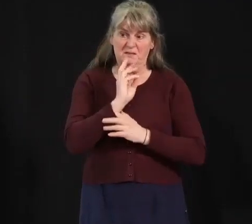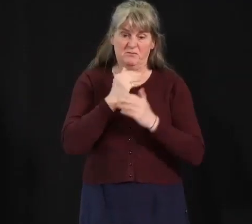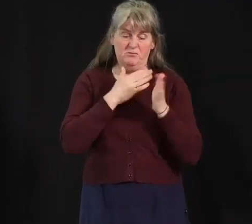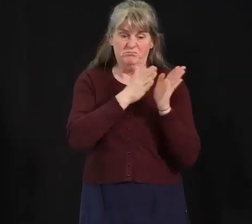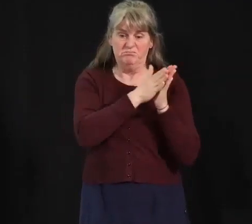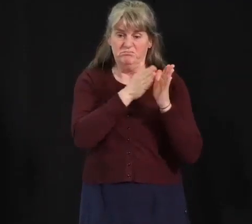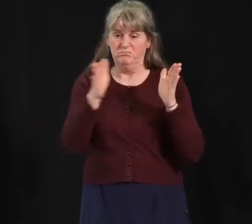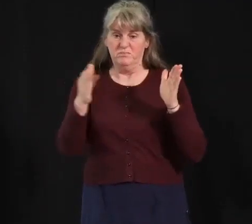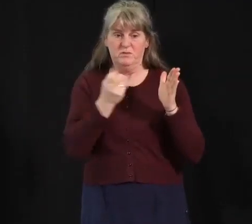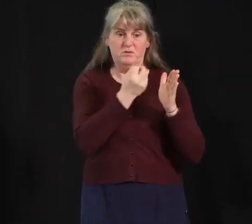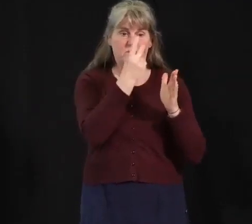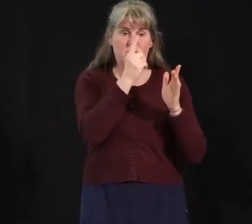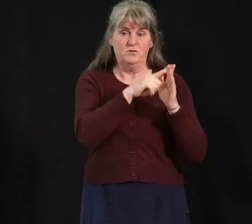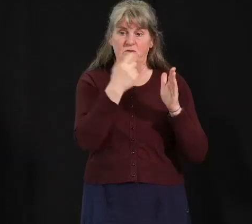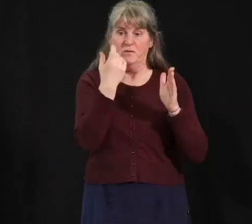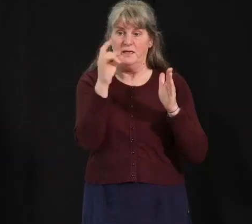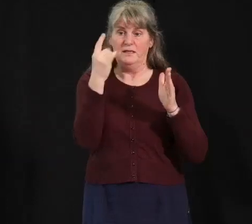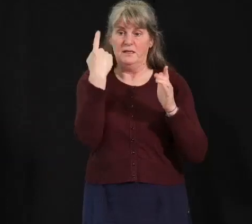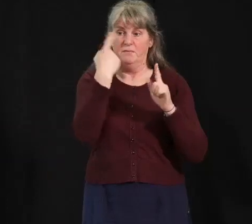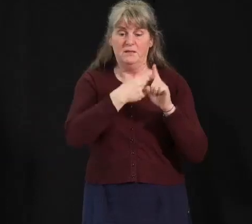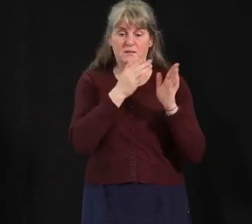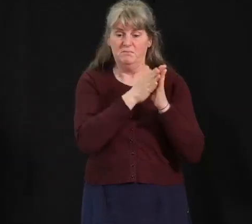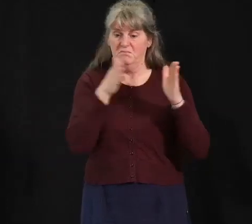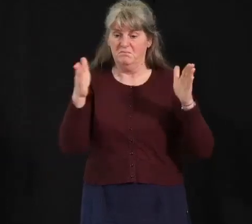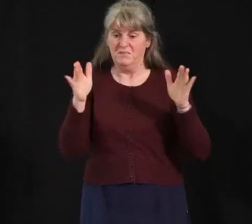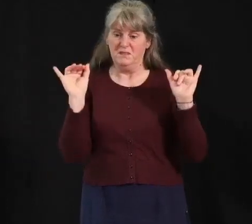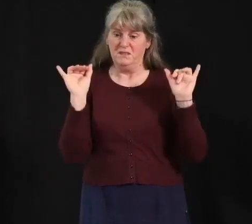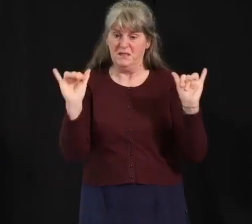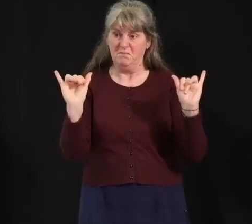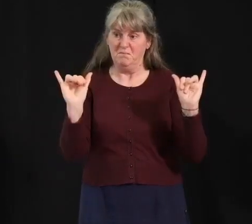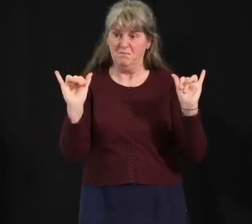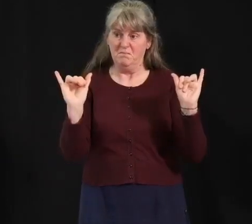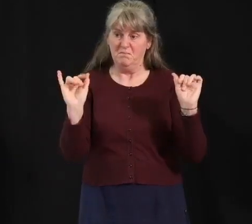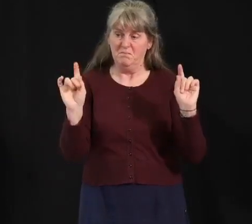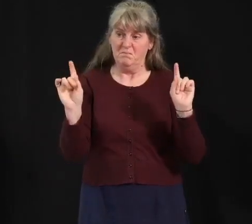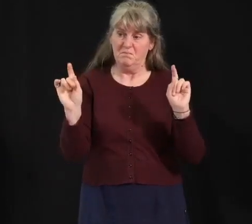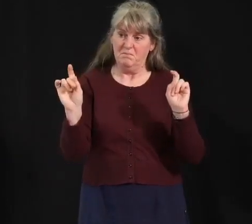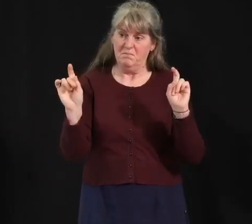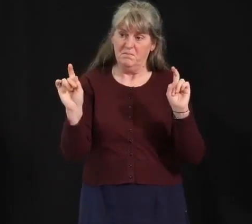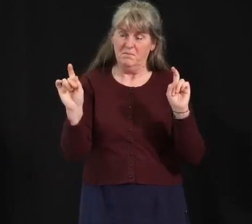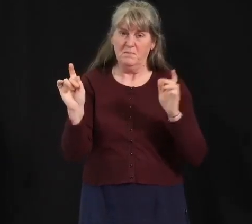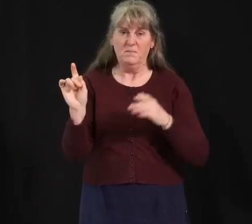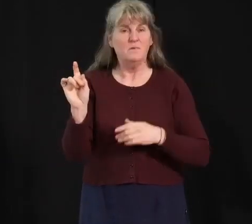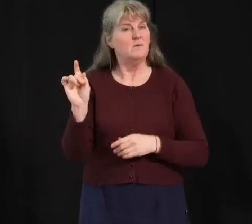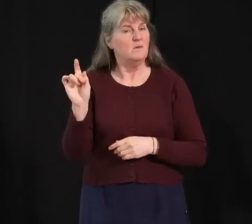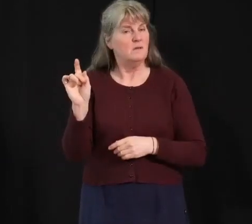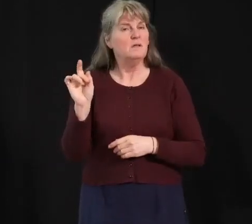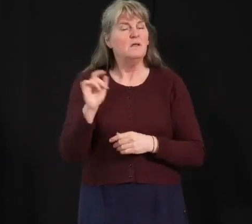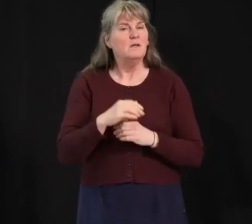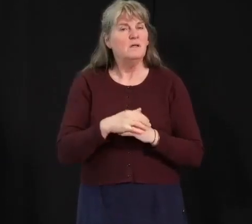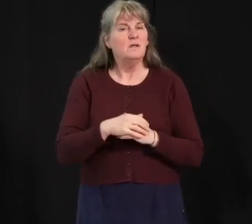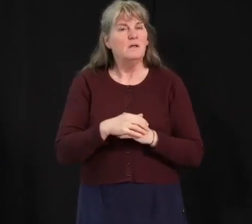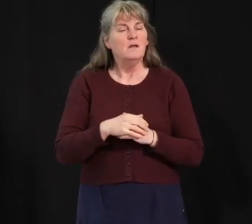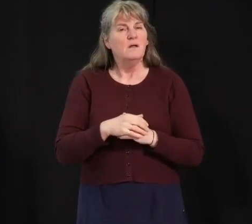Reporter: Yes, should Yukoners at this point realistically expect that all measures will still be in place